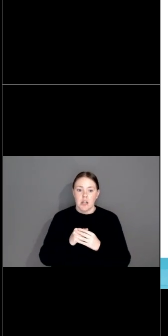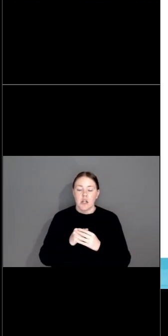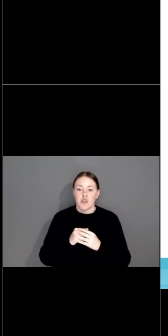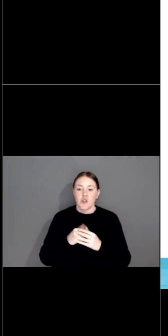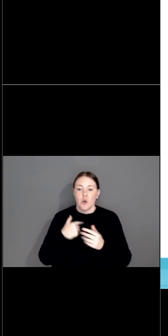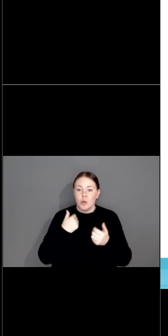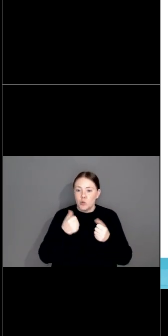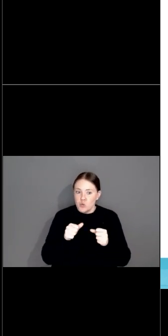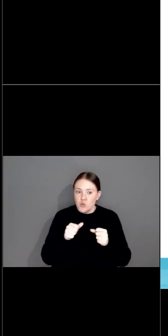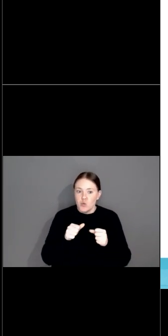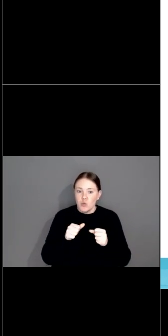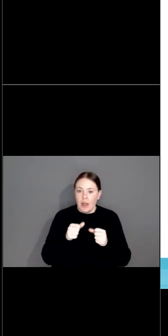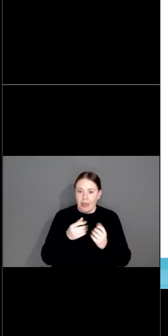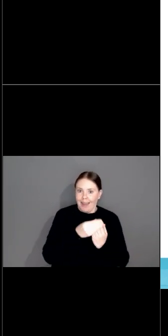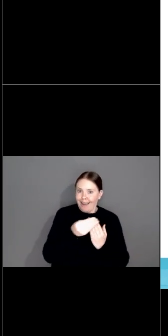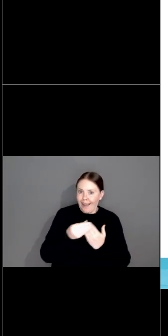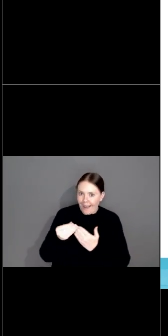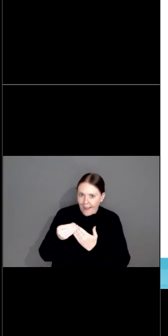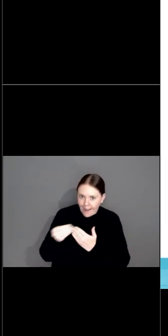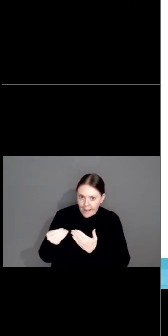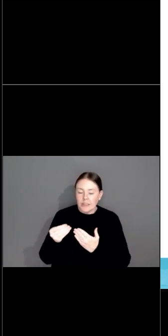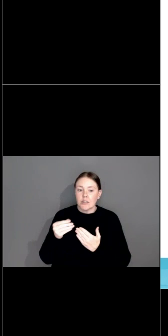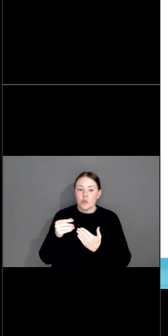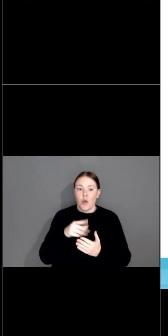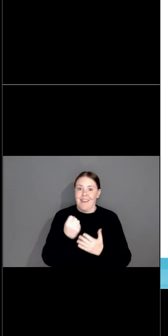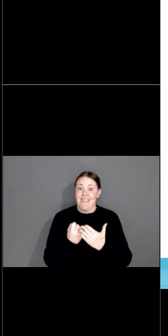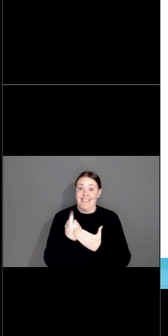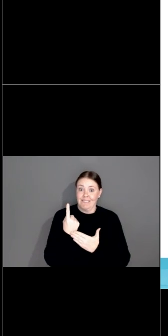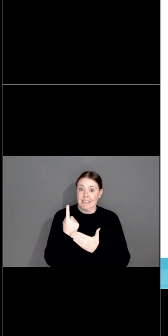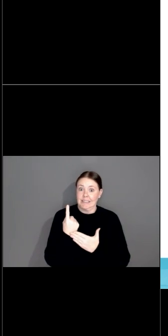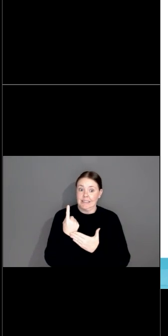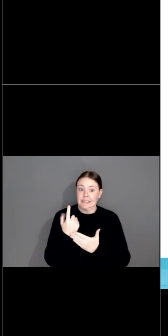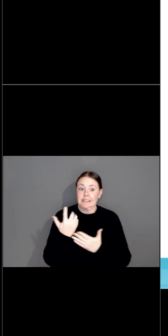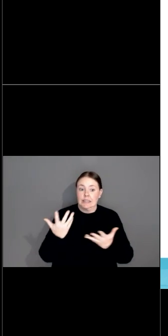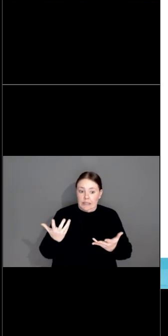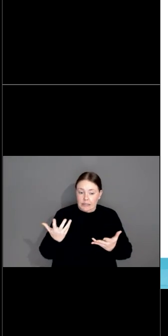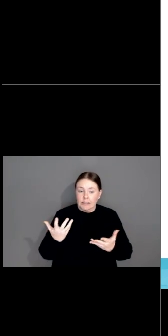the event was Queensland police work called because Jack and Jill um get into a bad fight